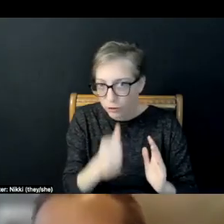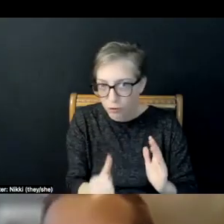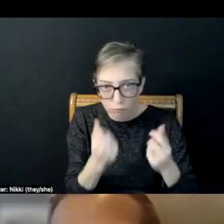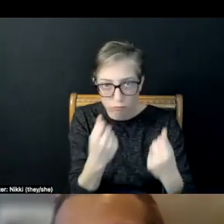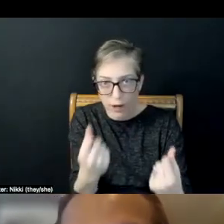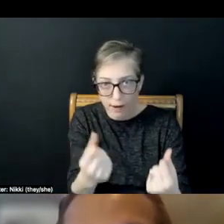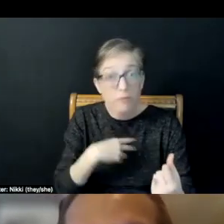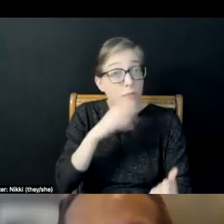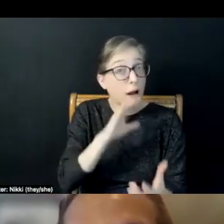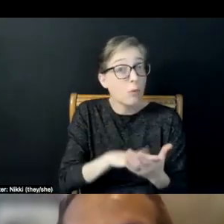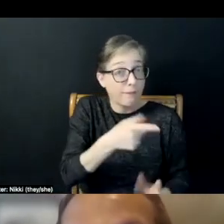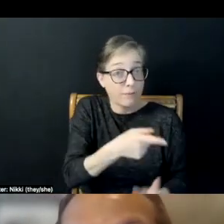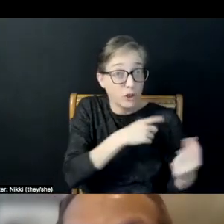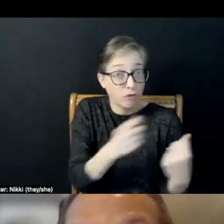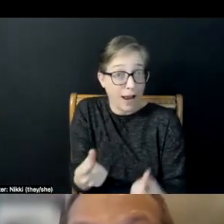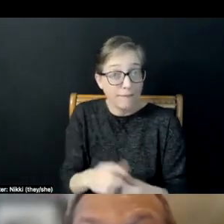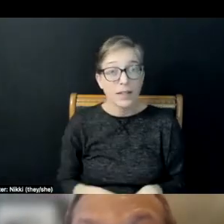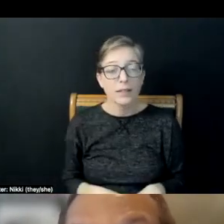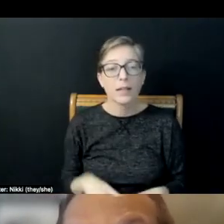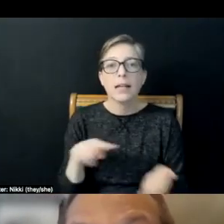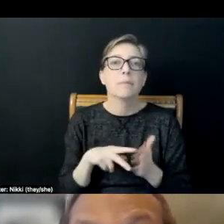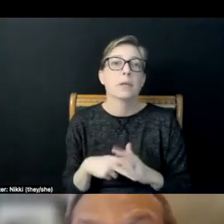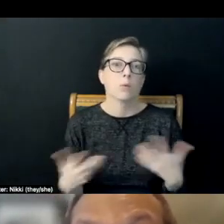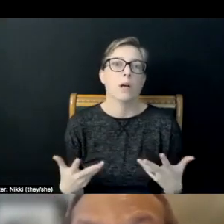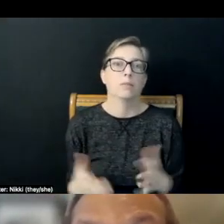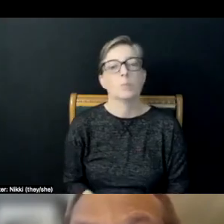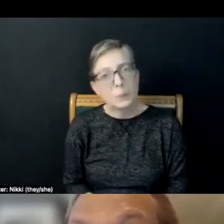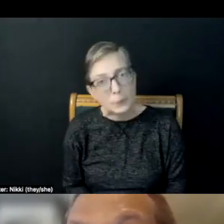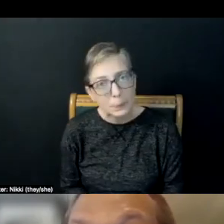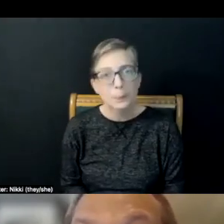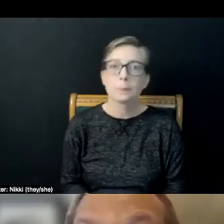What that meant for me was a lot of transportation